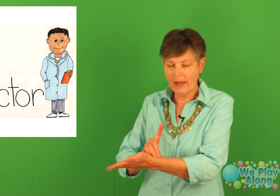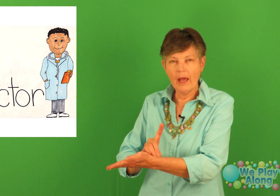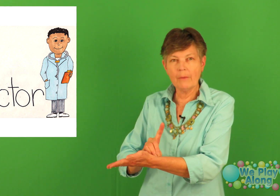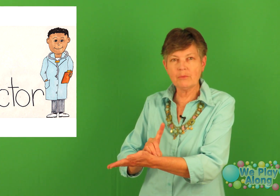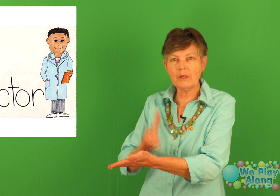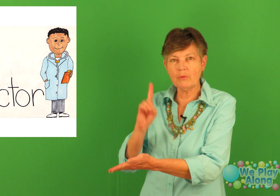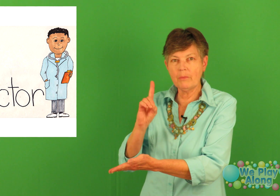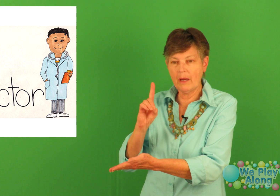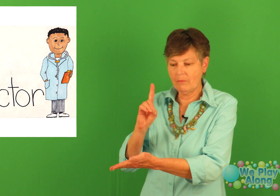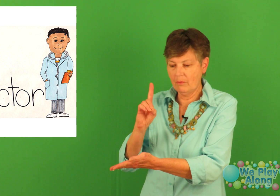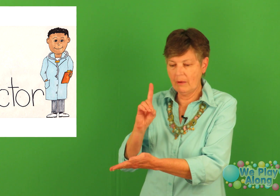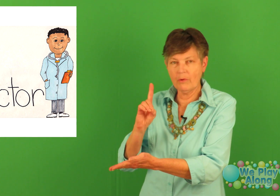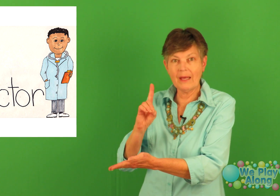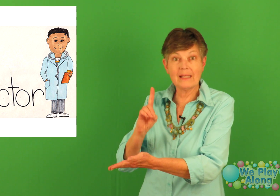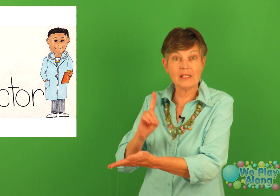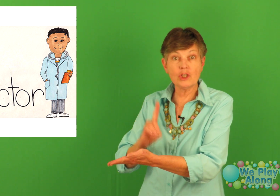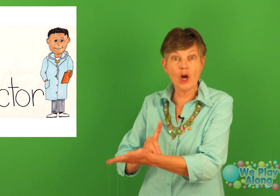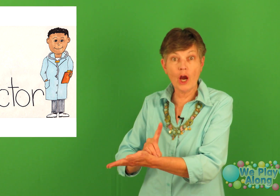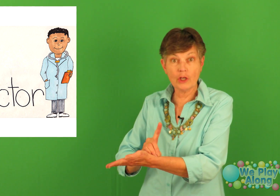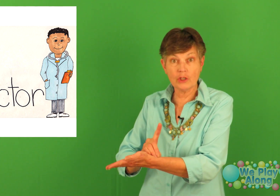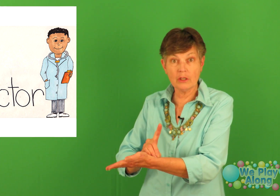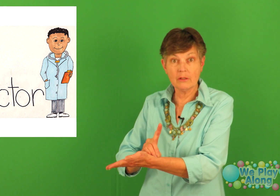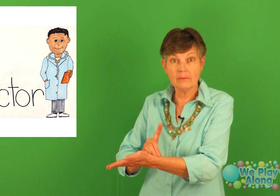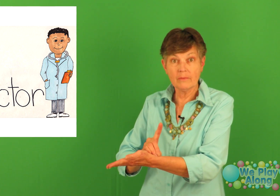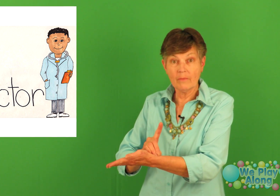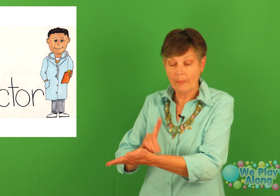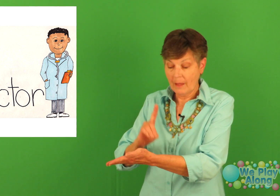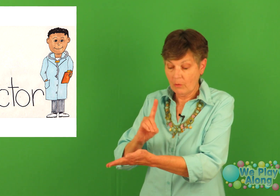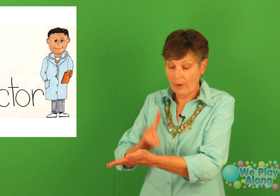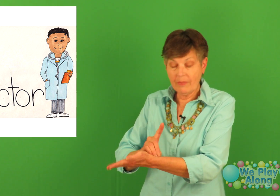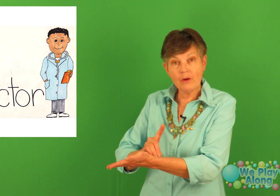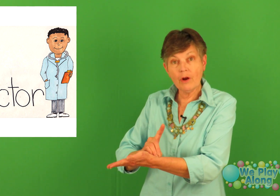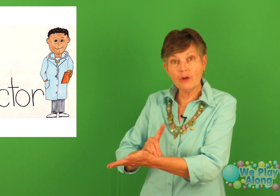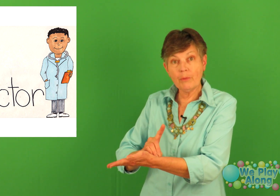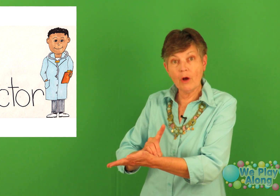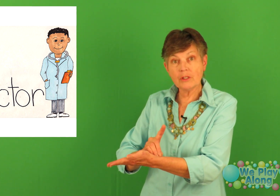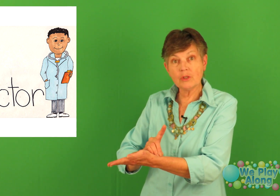helps me to remind remember that it's a doctor right there on your pulse cuz